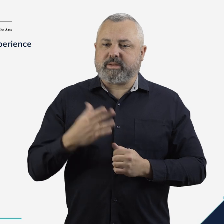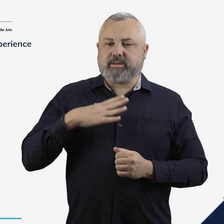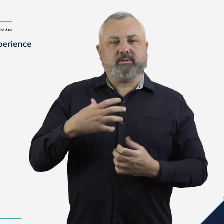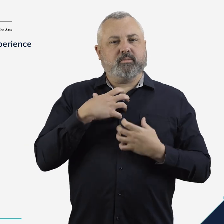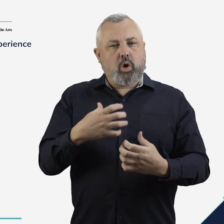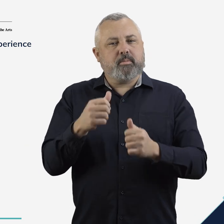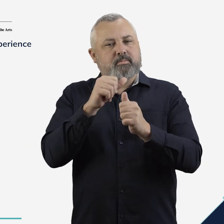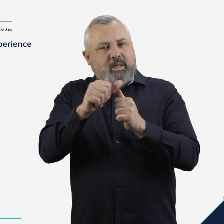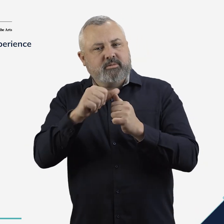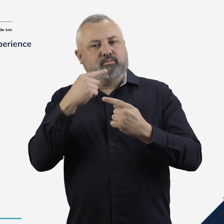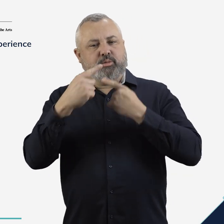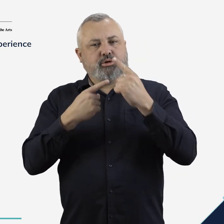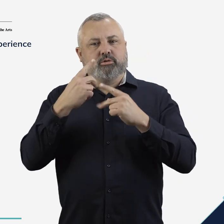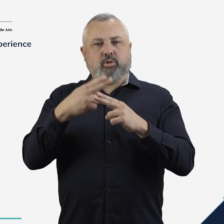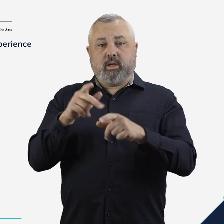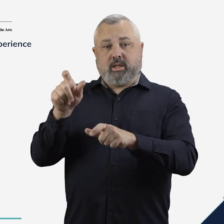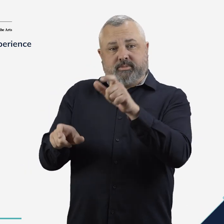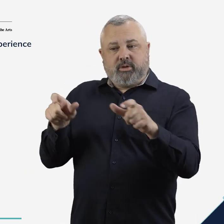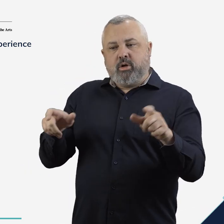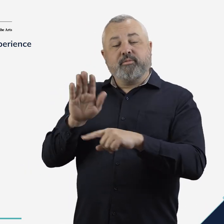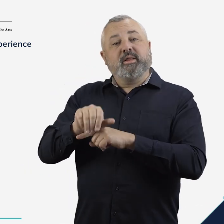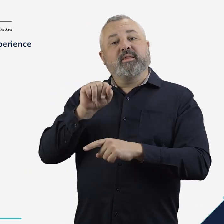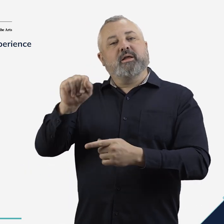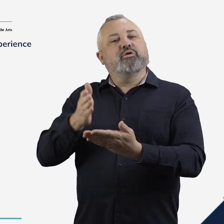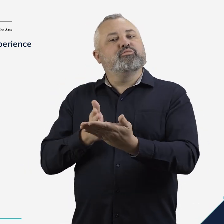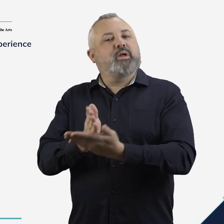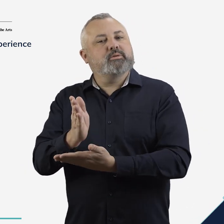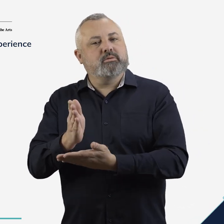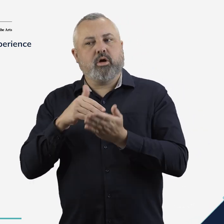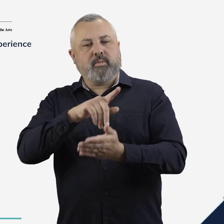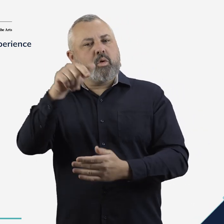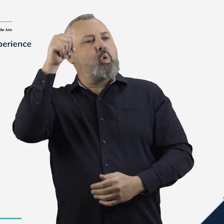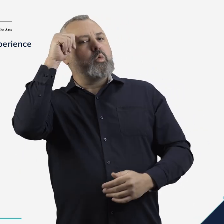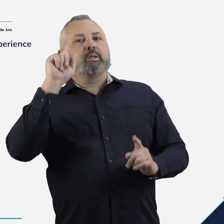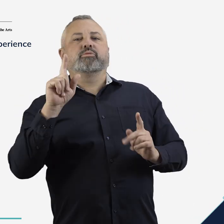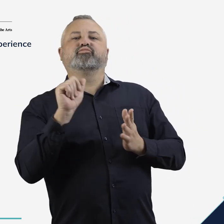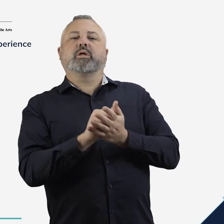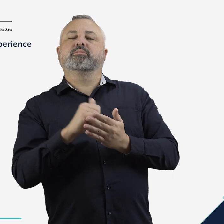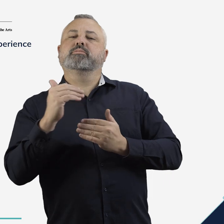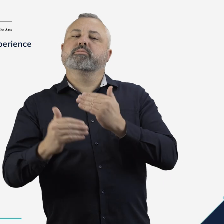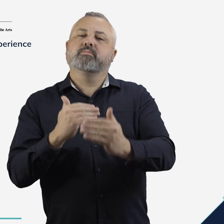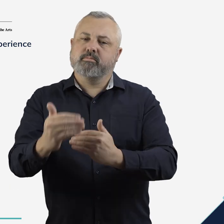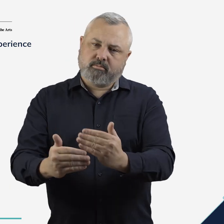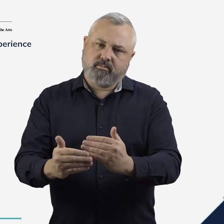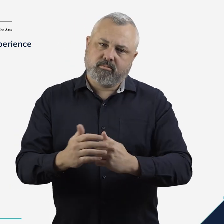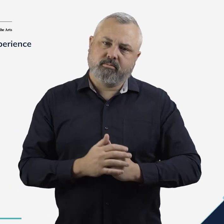the information available to customers about their rights